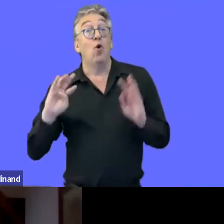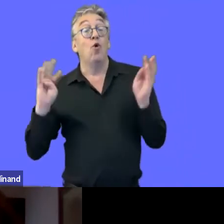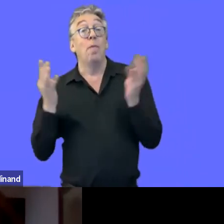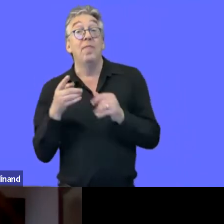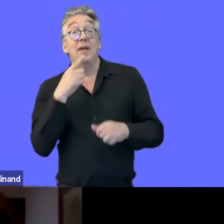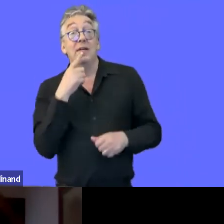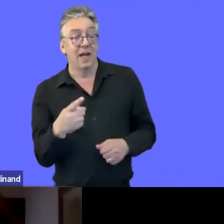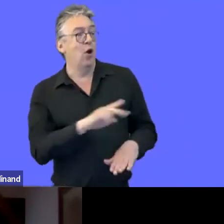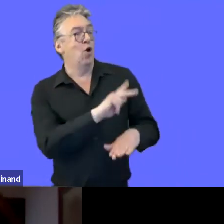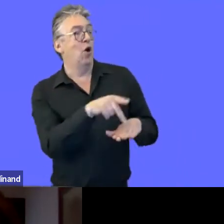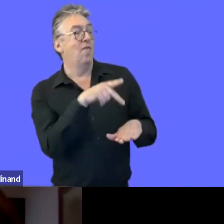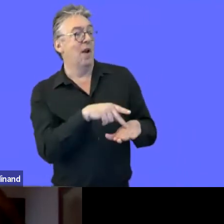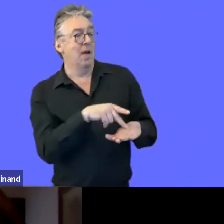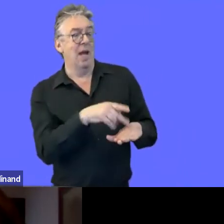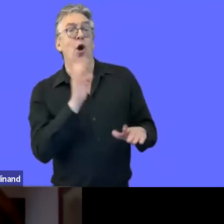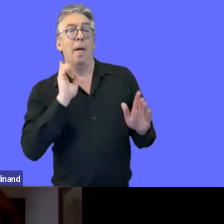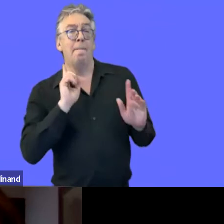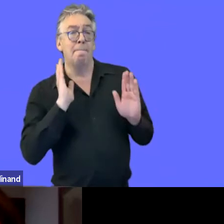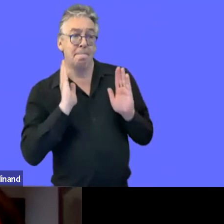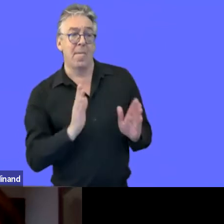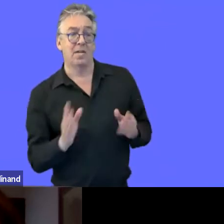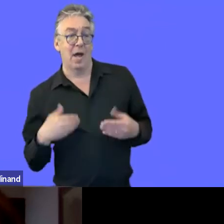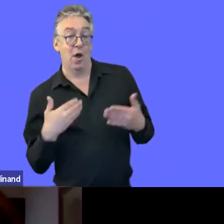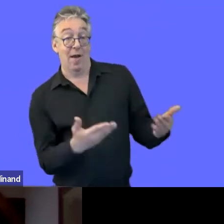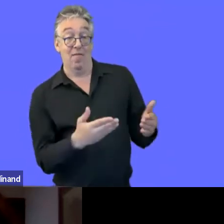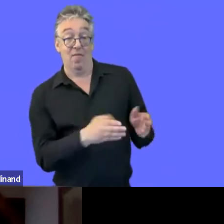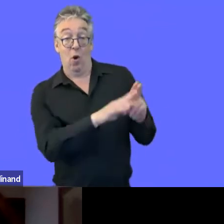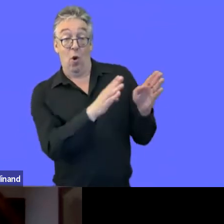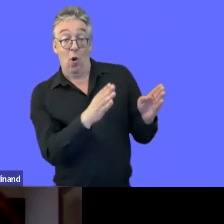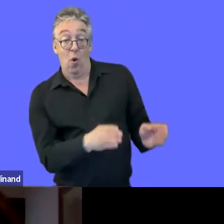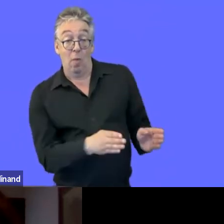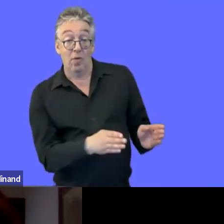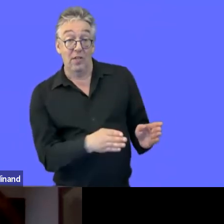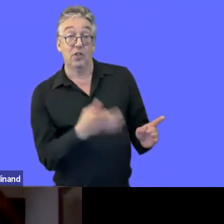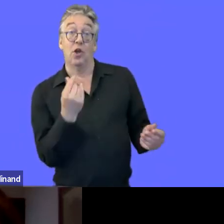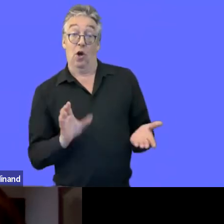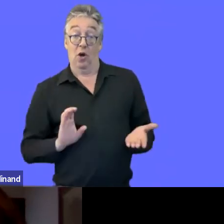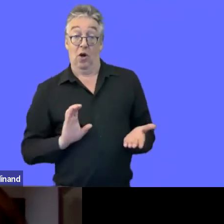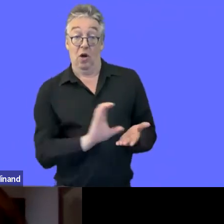R.P.B. with counseling and education and interpretation.